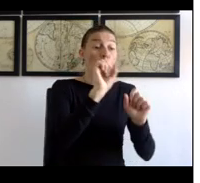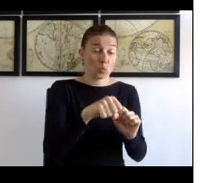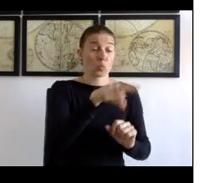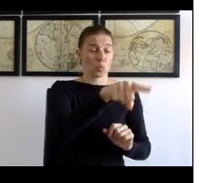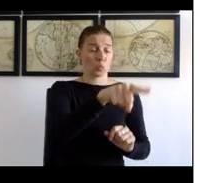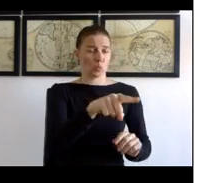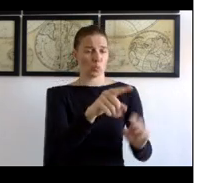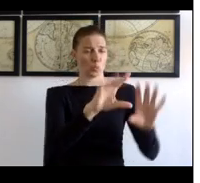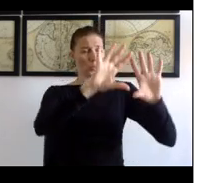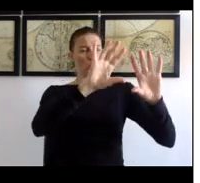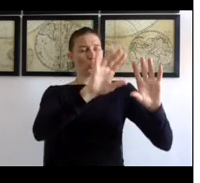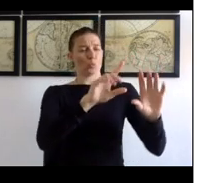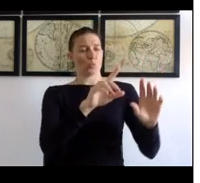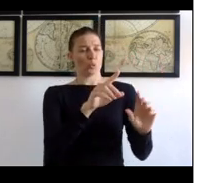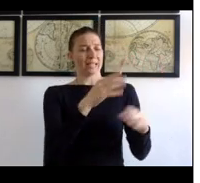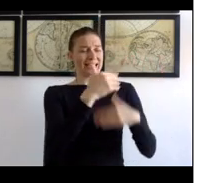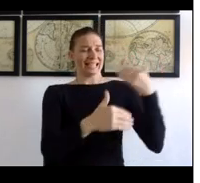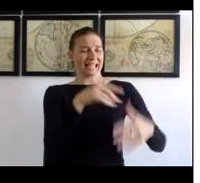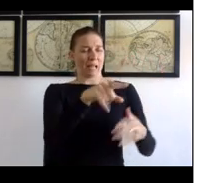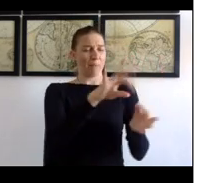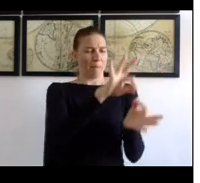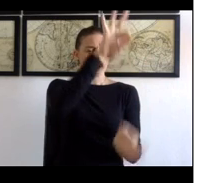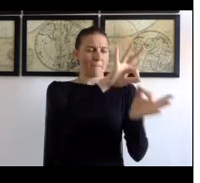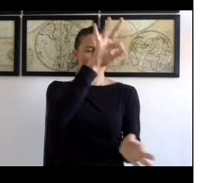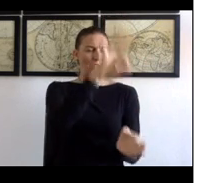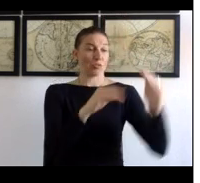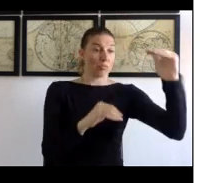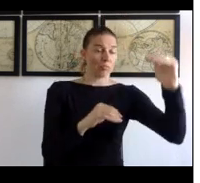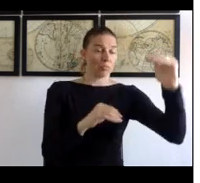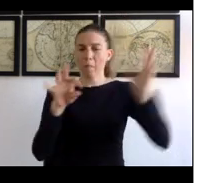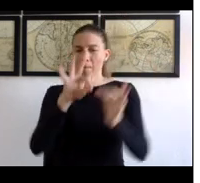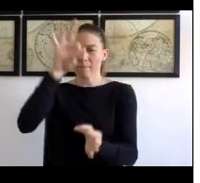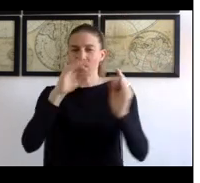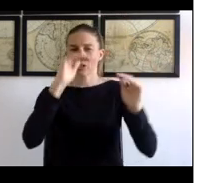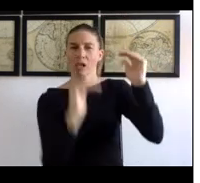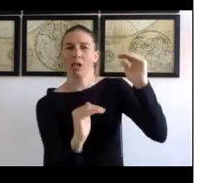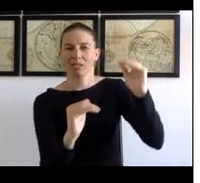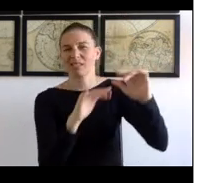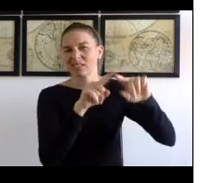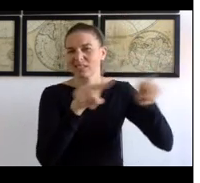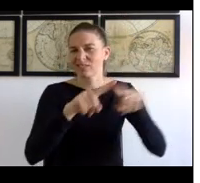I'll just show you some statistics on the labour market situation,